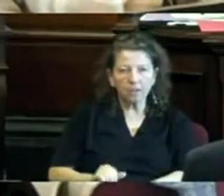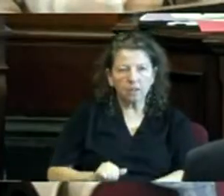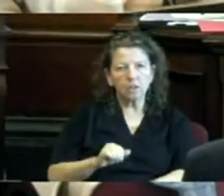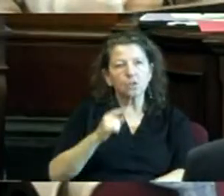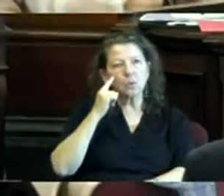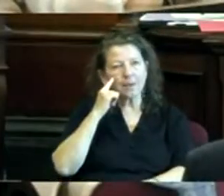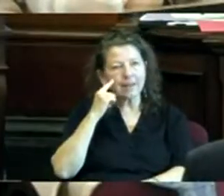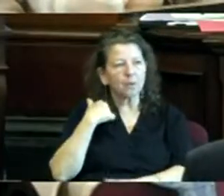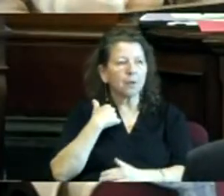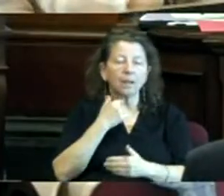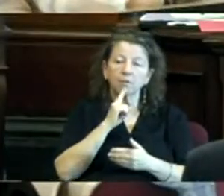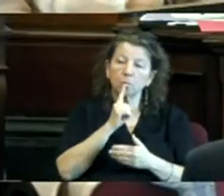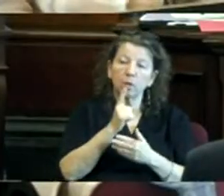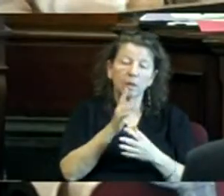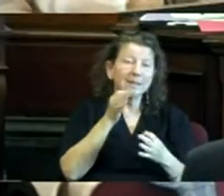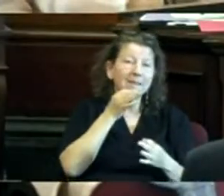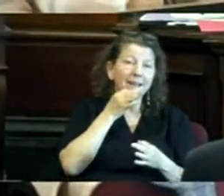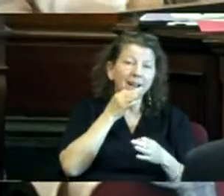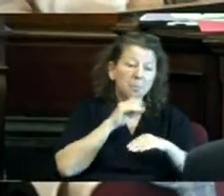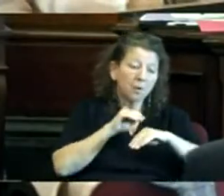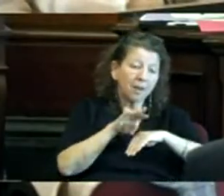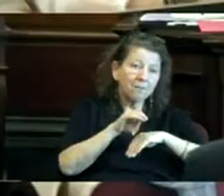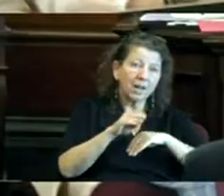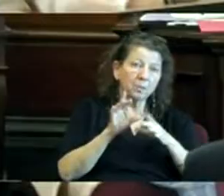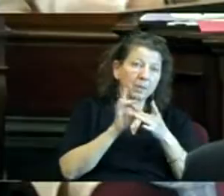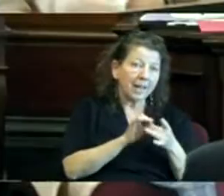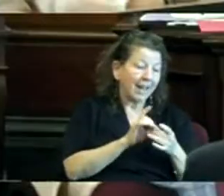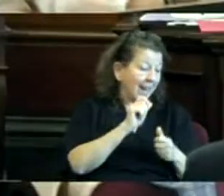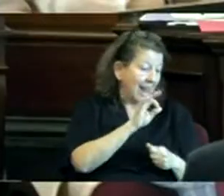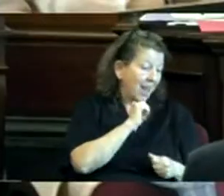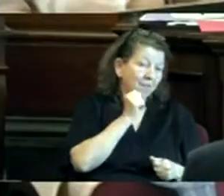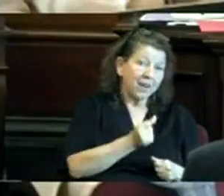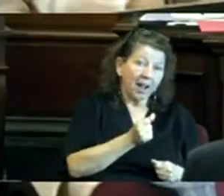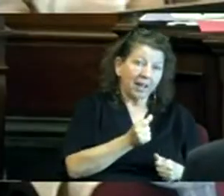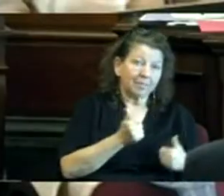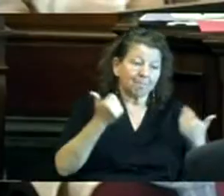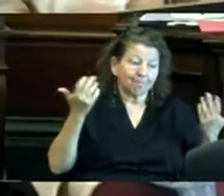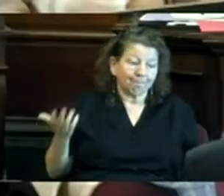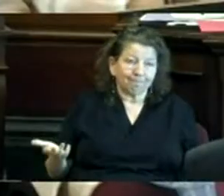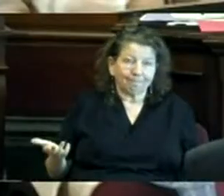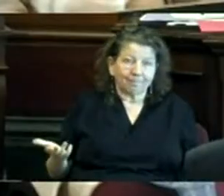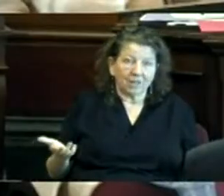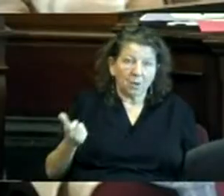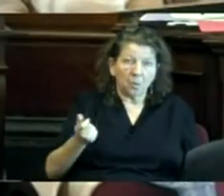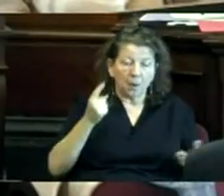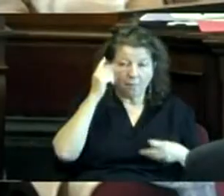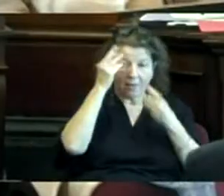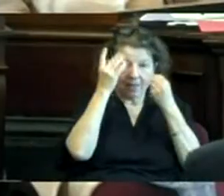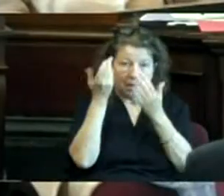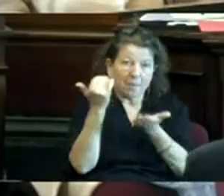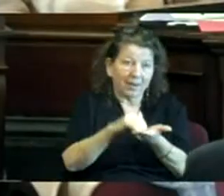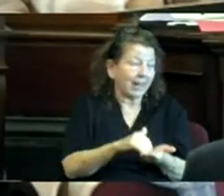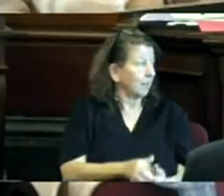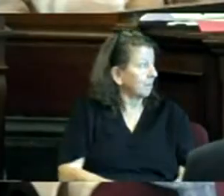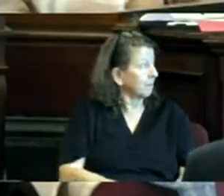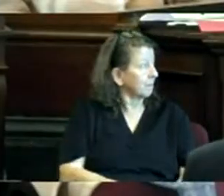it has not been that bad. So I think we have we have some extra advice on that, and I think